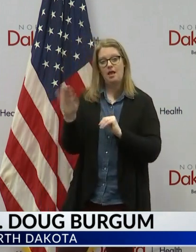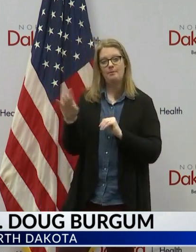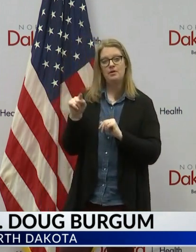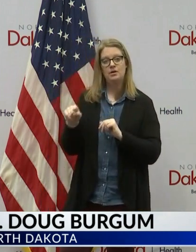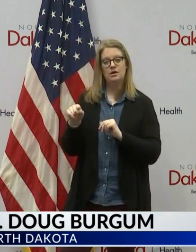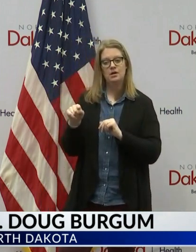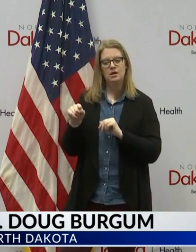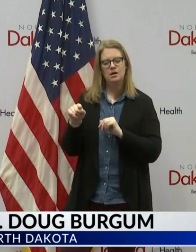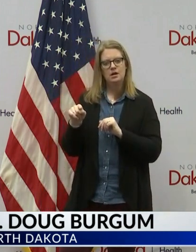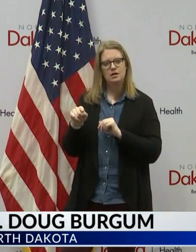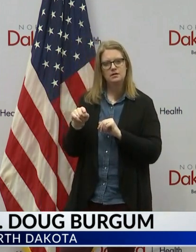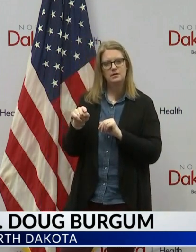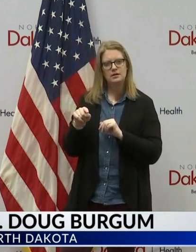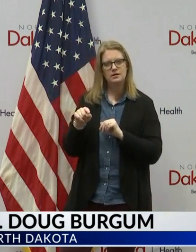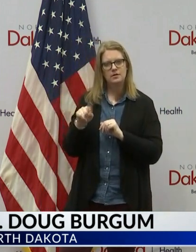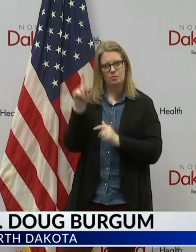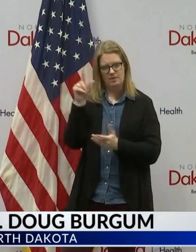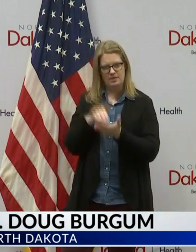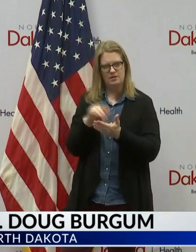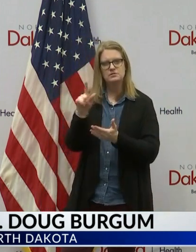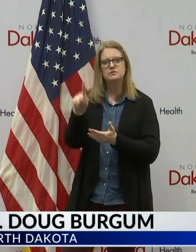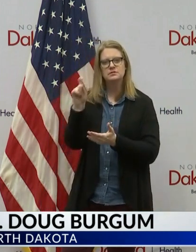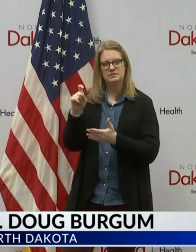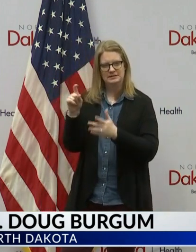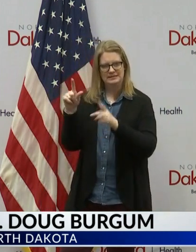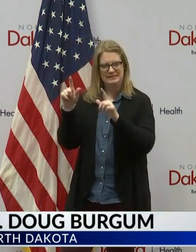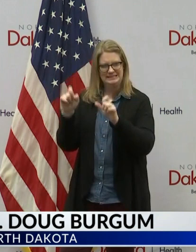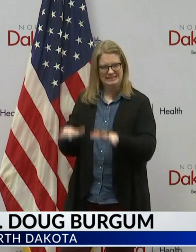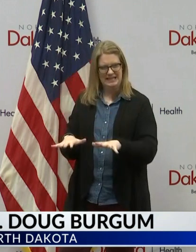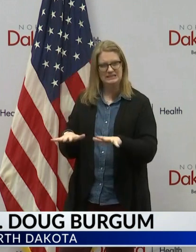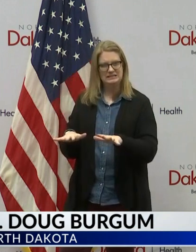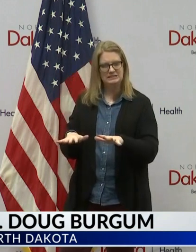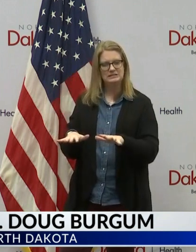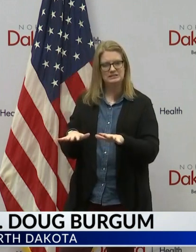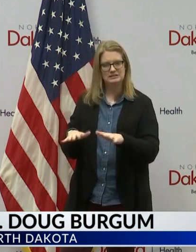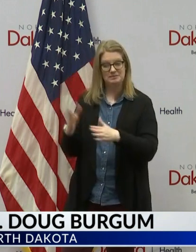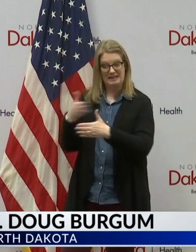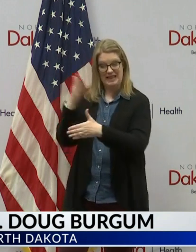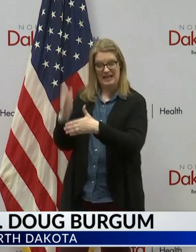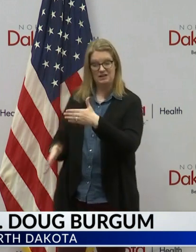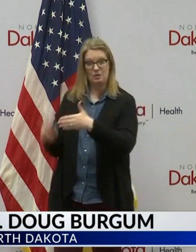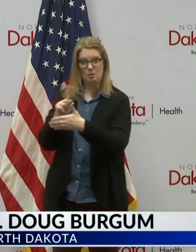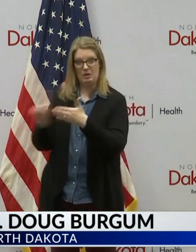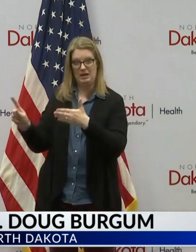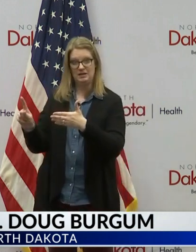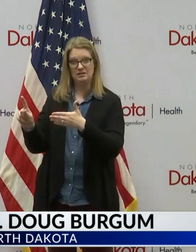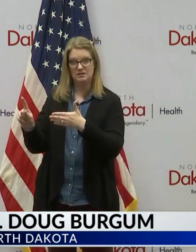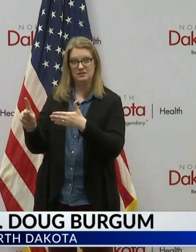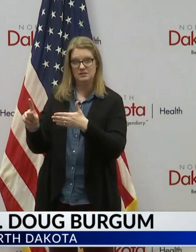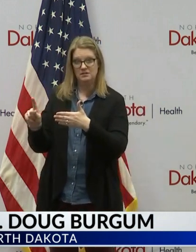THE STATE LAB. AND THEN ALSO AT THE STATE LAB, WE ARE TRYING TO DRIVE -- IF WE